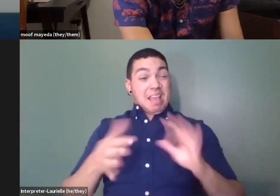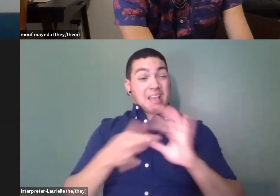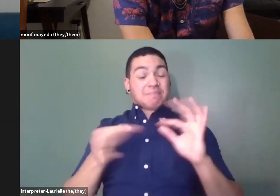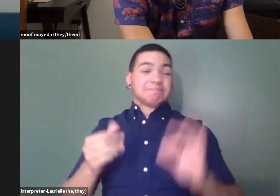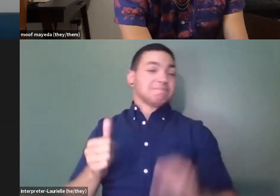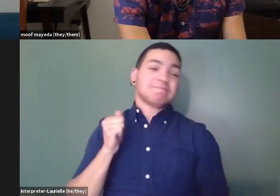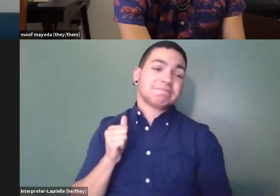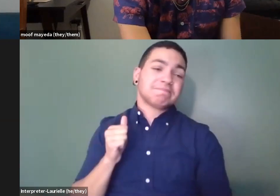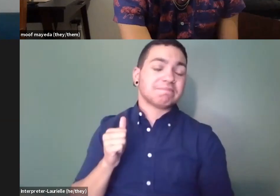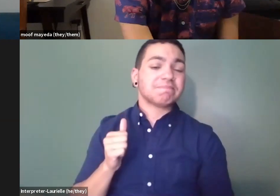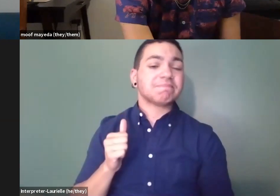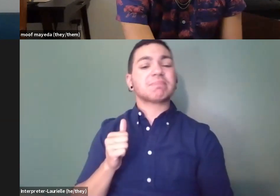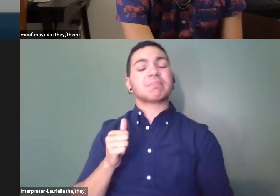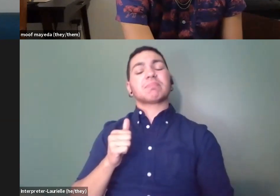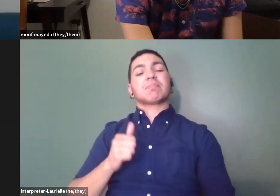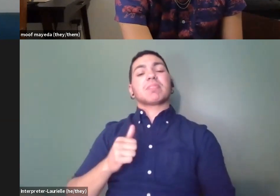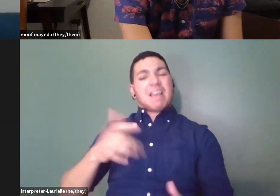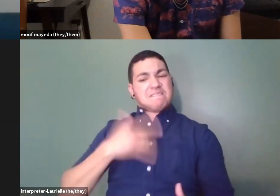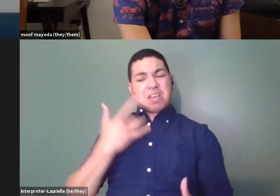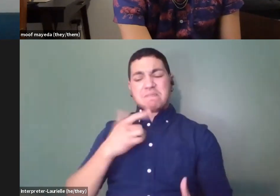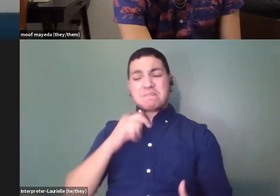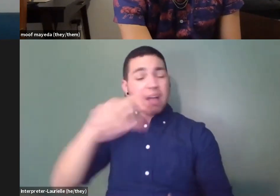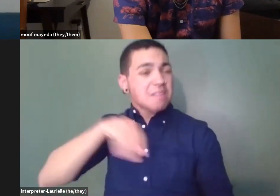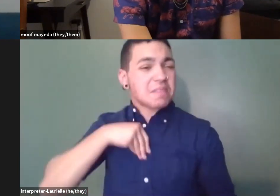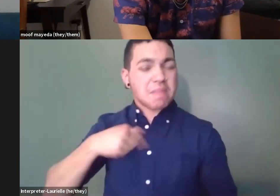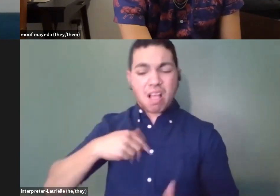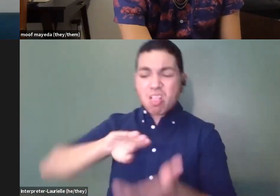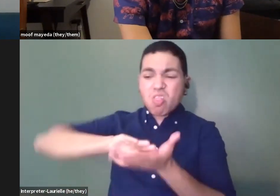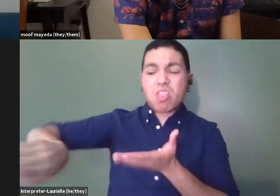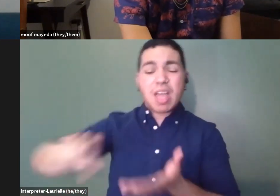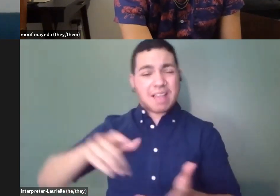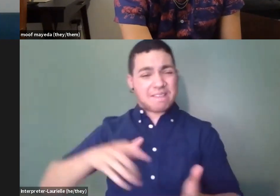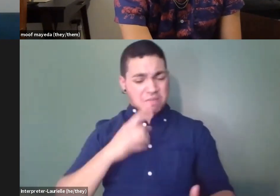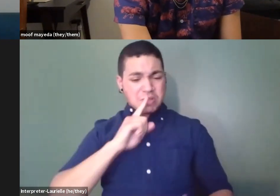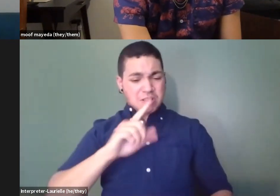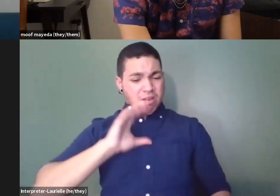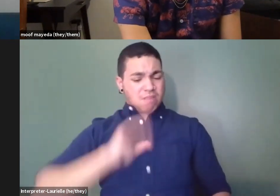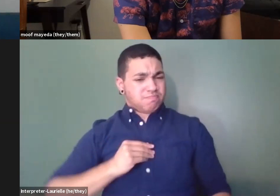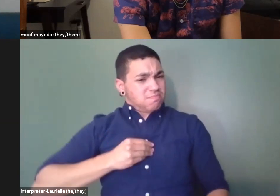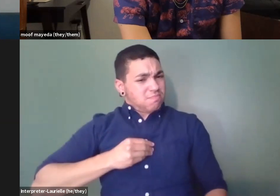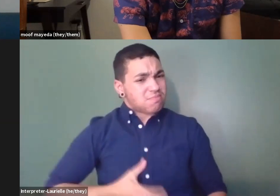bathroom at my school, and I made one of my male peers feel uncomfortable.